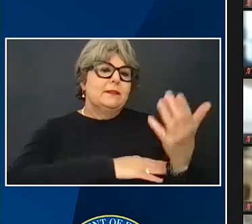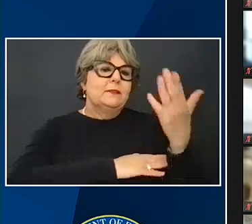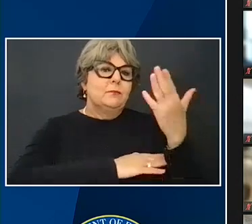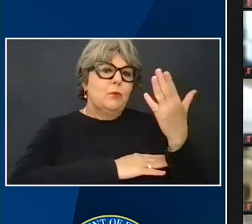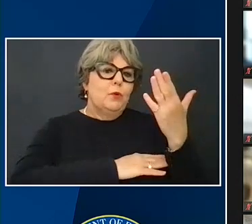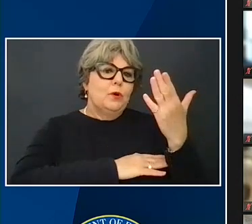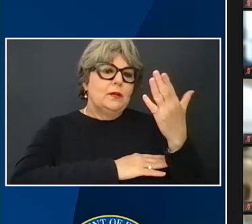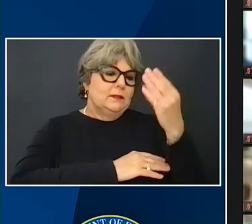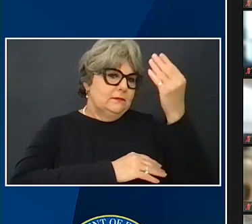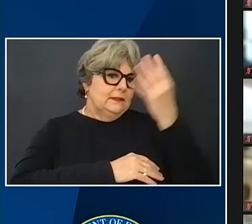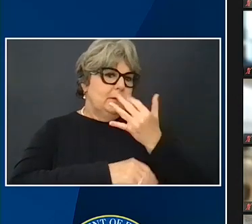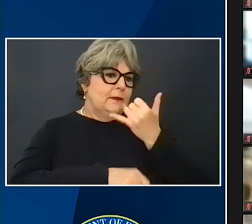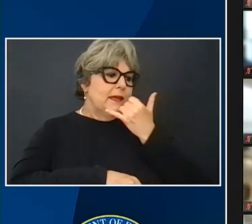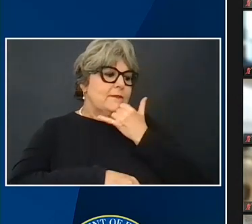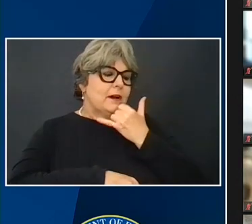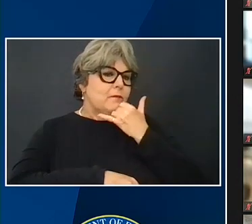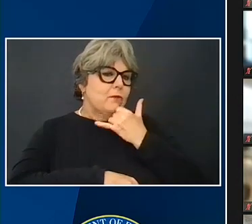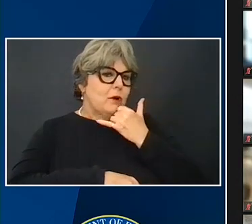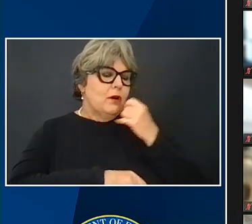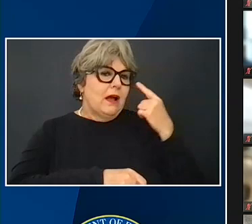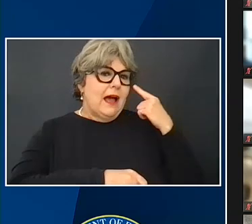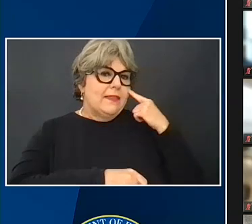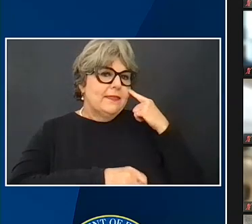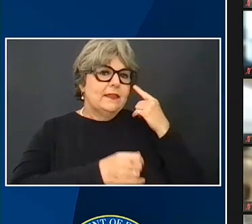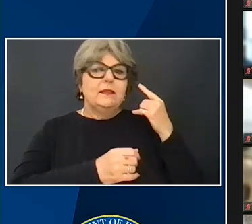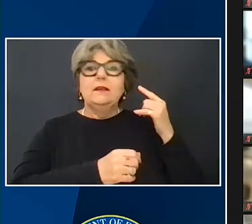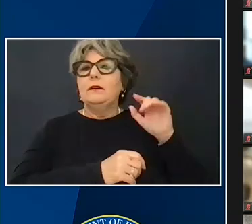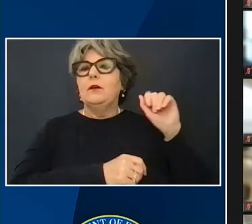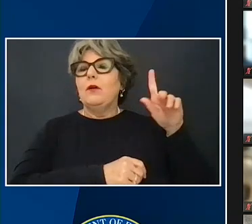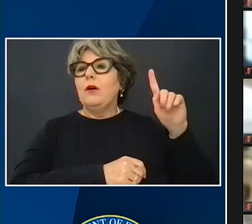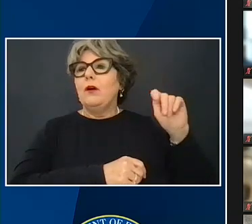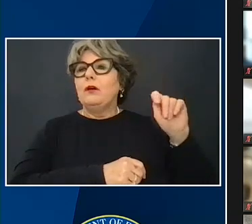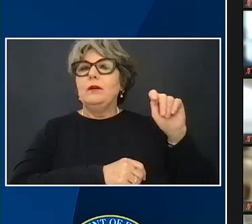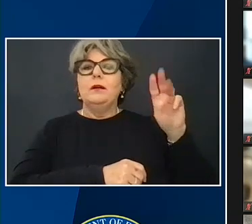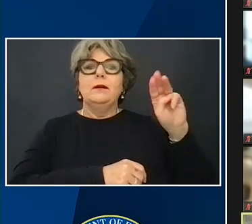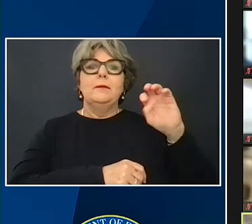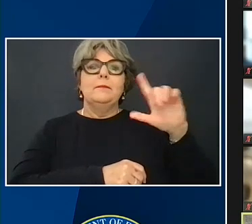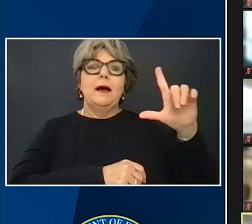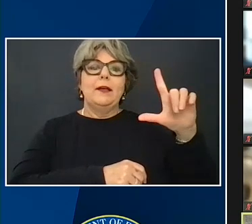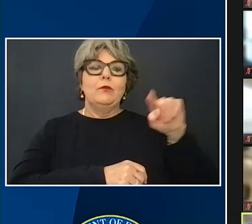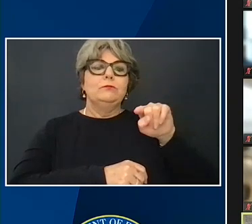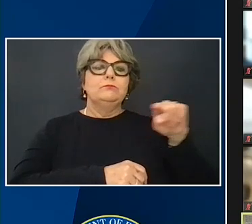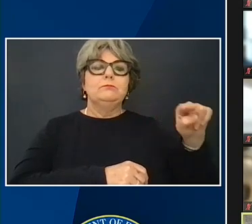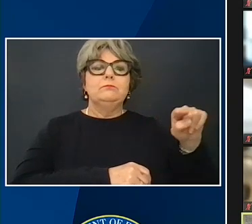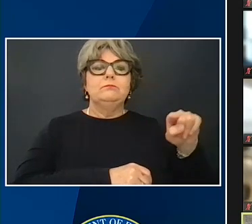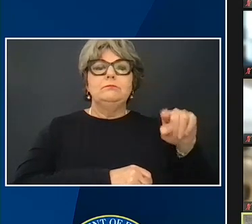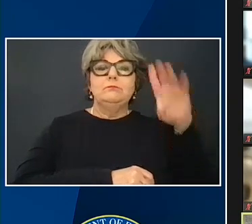I'm wrong. I think we are joined by her alternate, Michael Cioce. That is correct. Good morning.